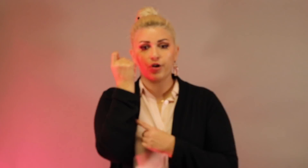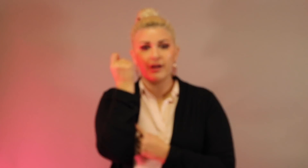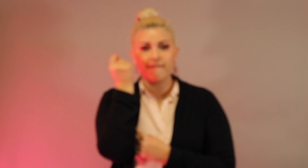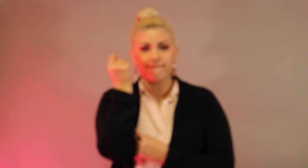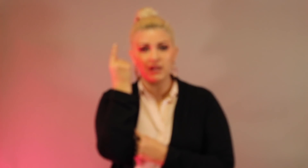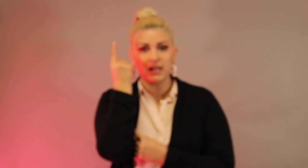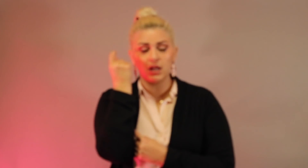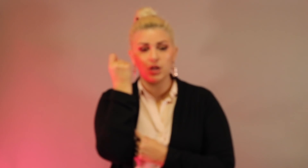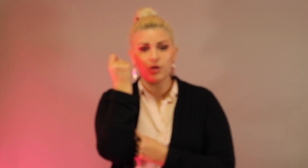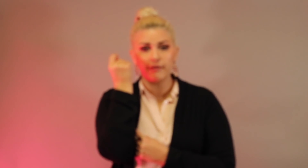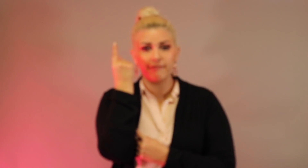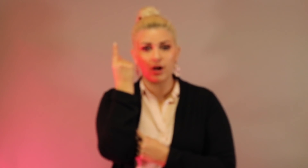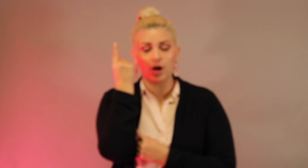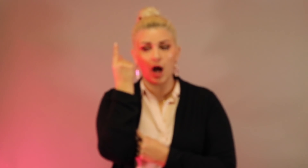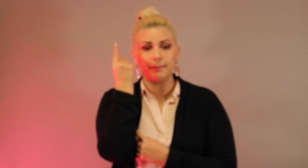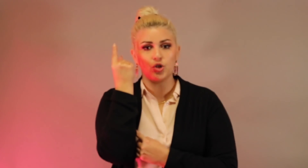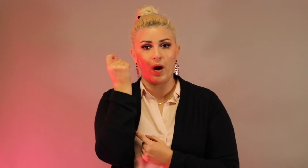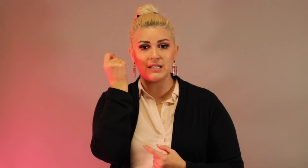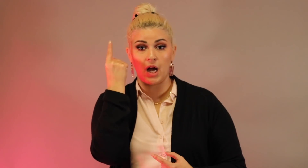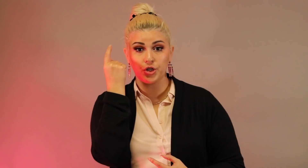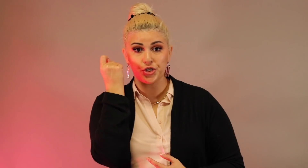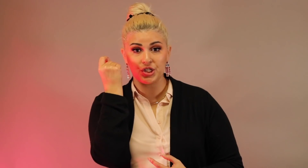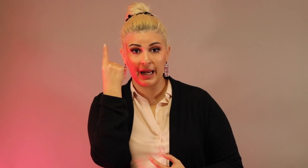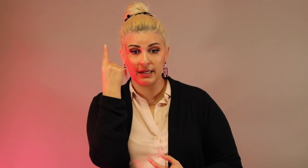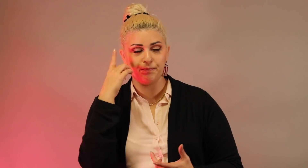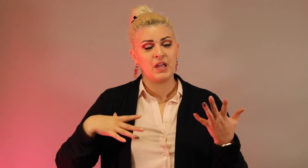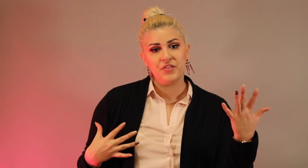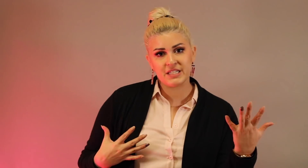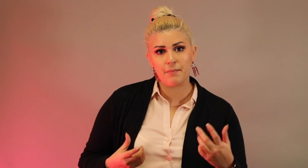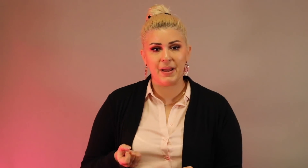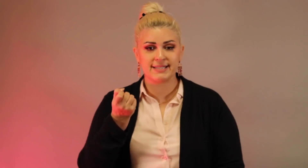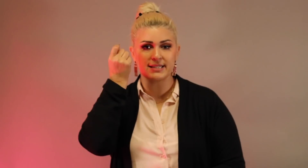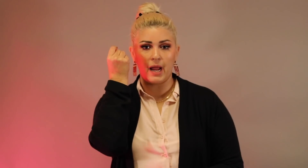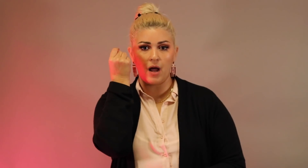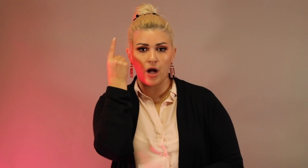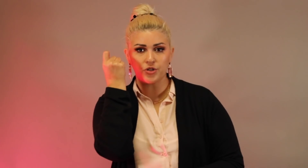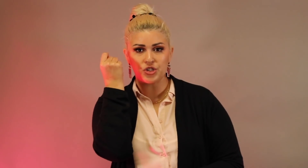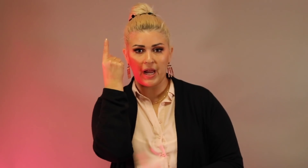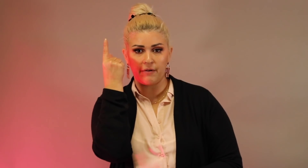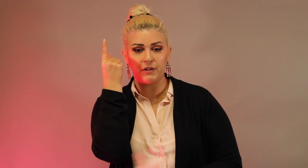and you're going to flick your finger up twice, understand. This is the basic sign, understand,